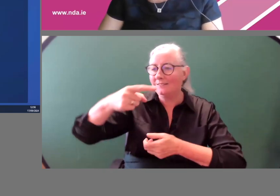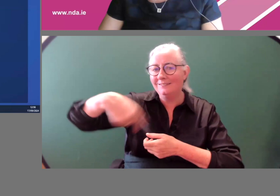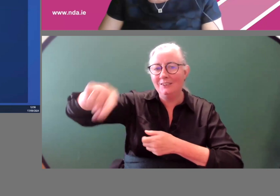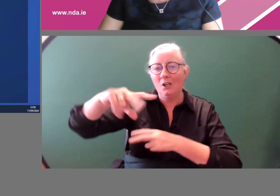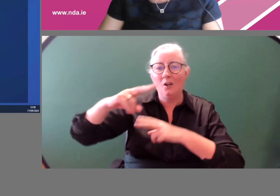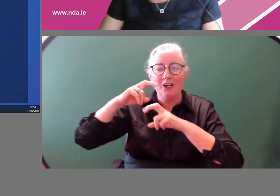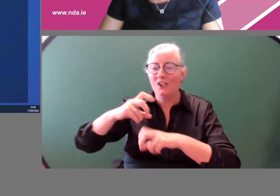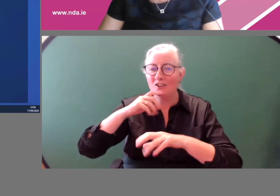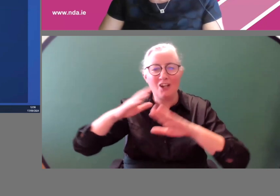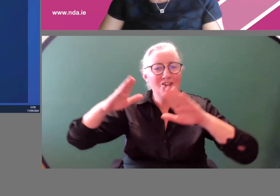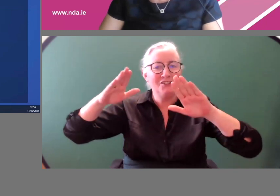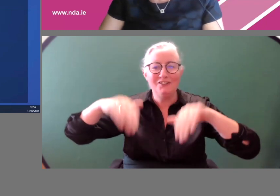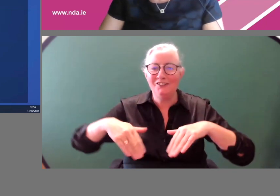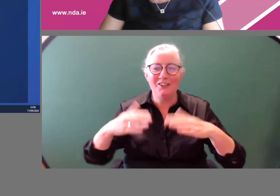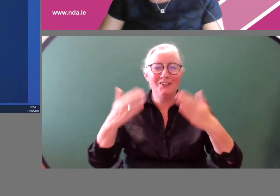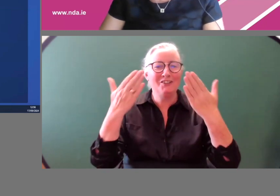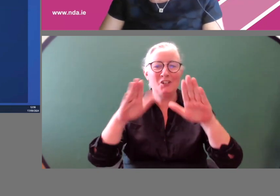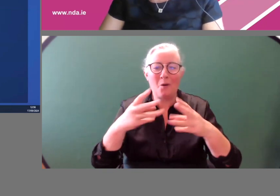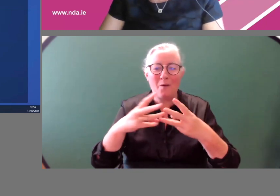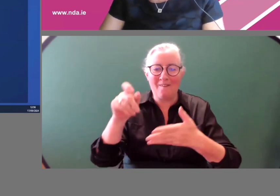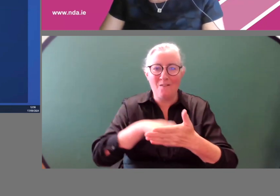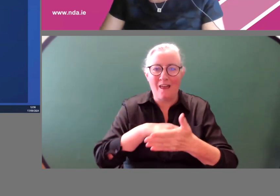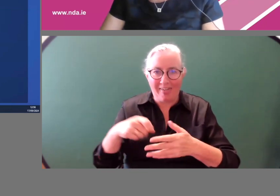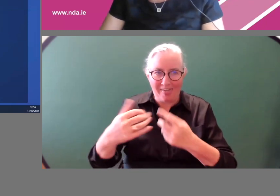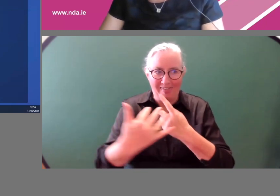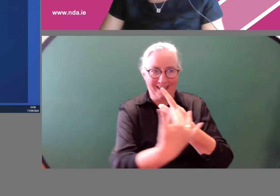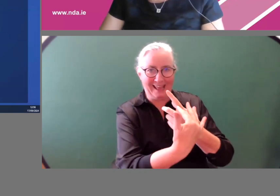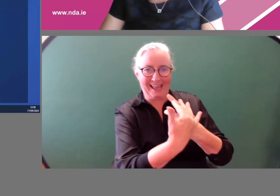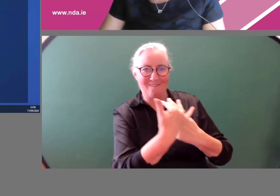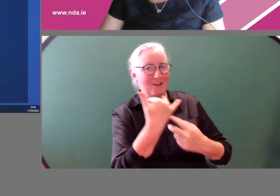results as people are voting because people can be influenced. So I will just wait a minute,